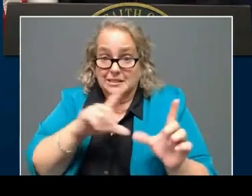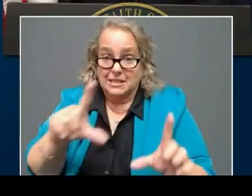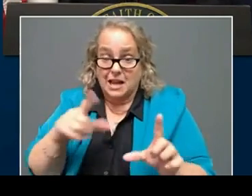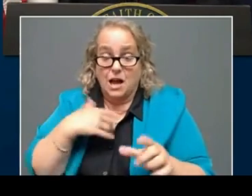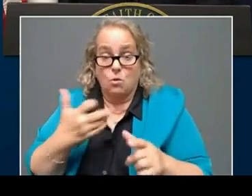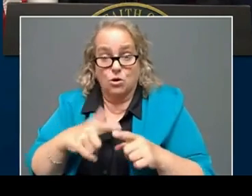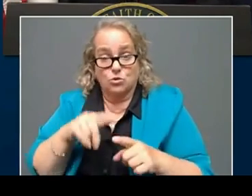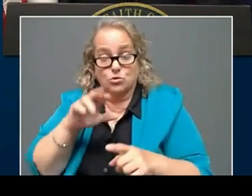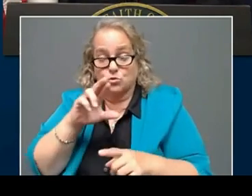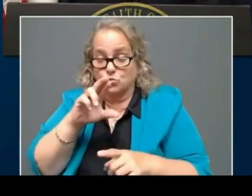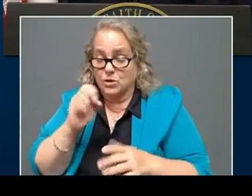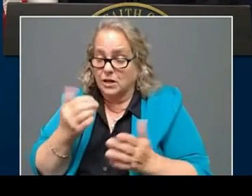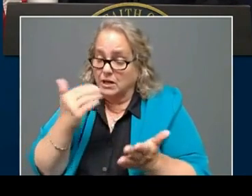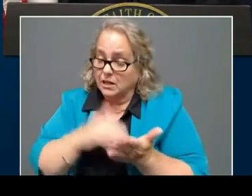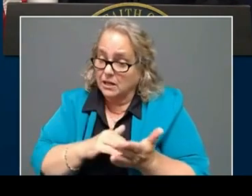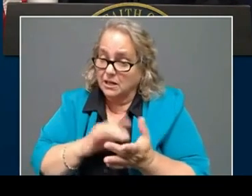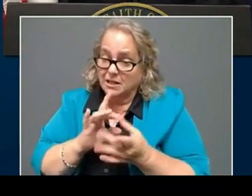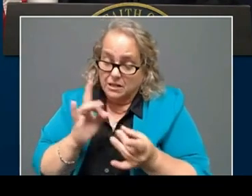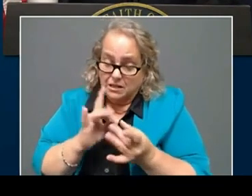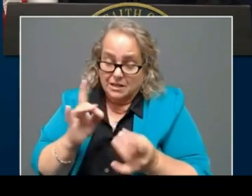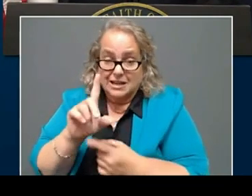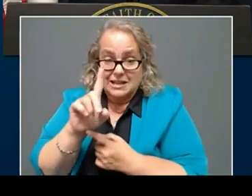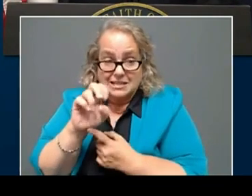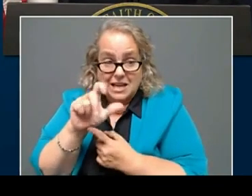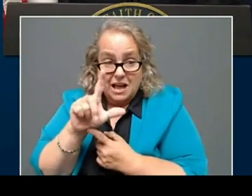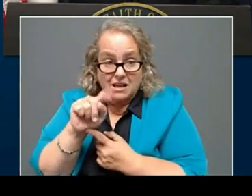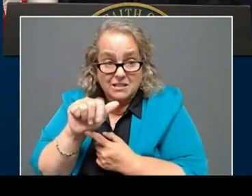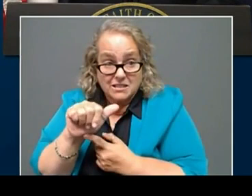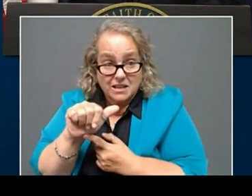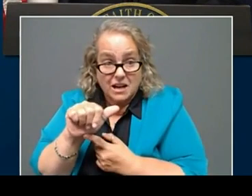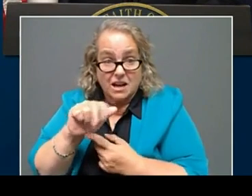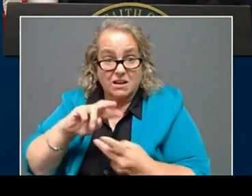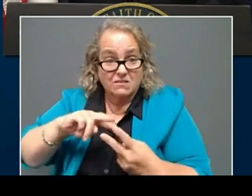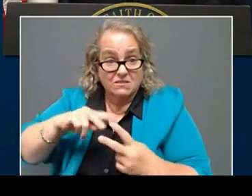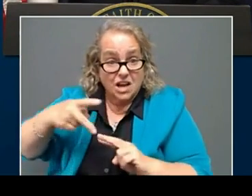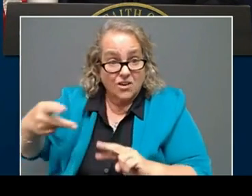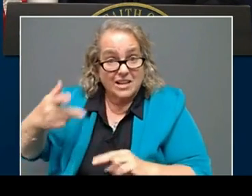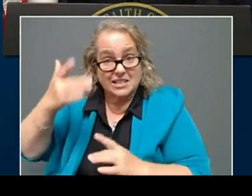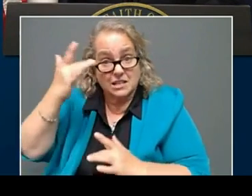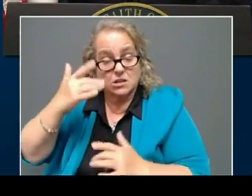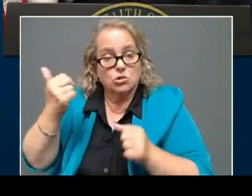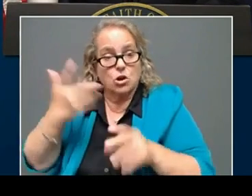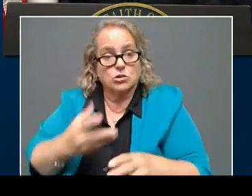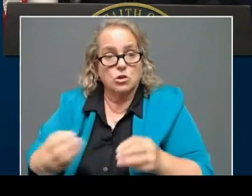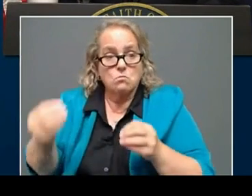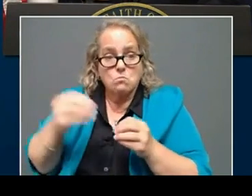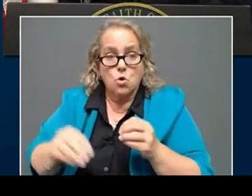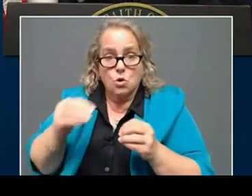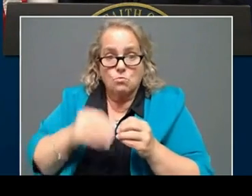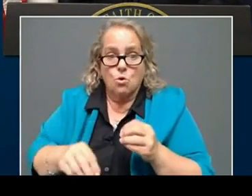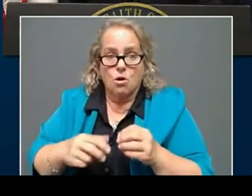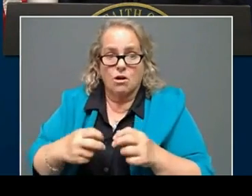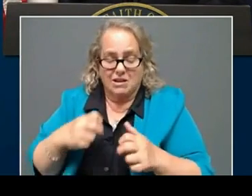the delta variant is causing more um difficult, deadly tragic outcomes among